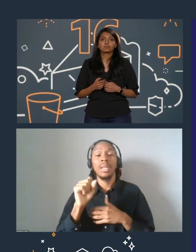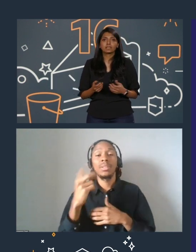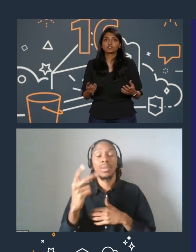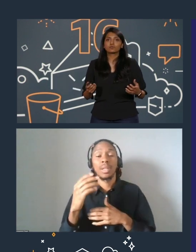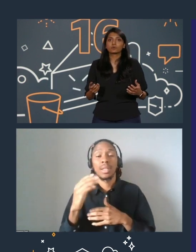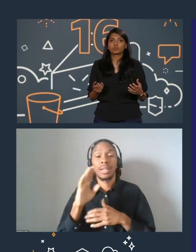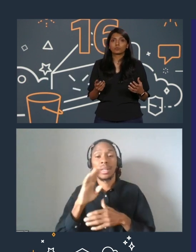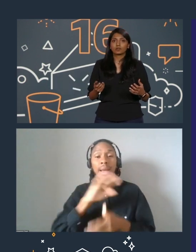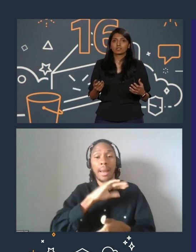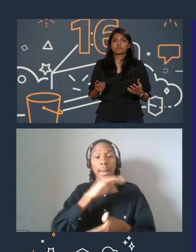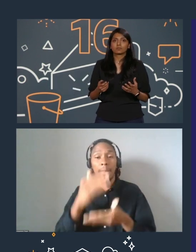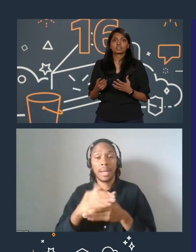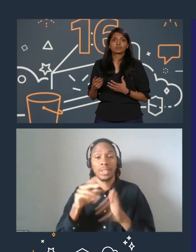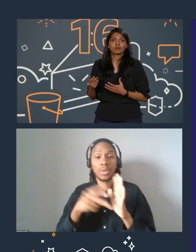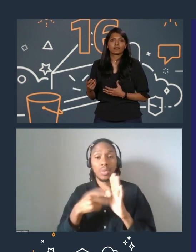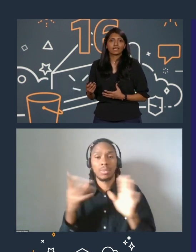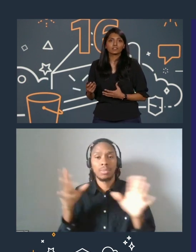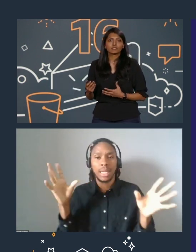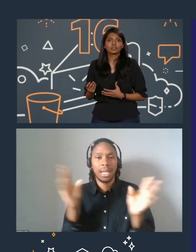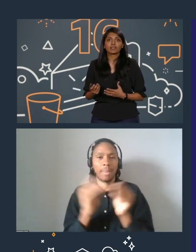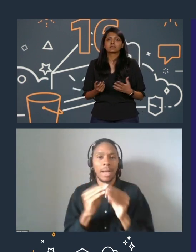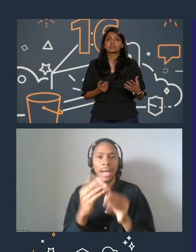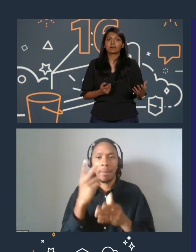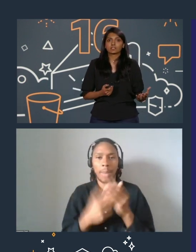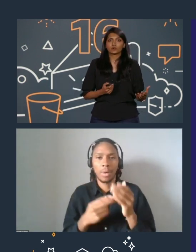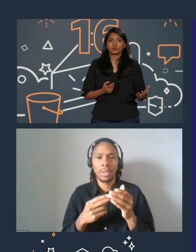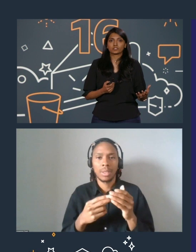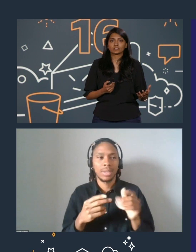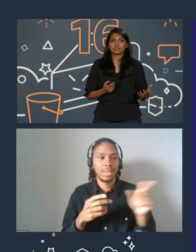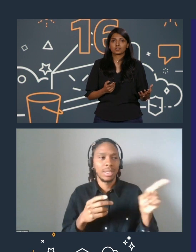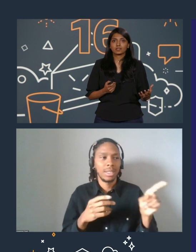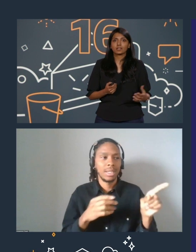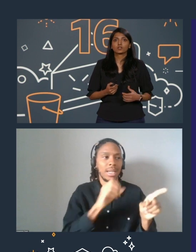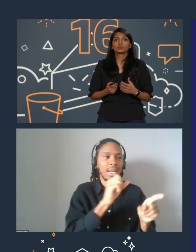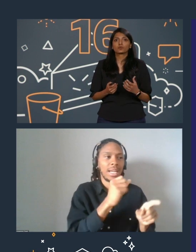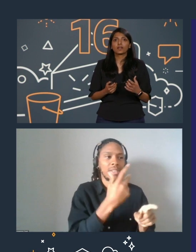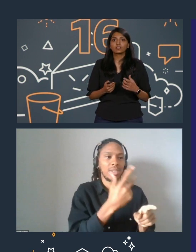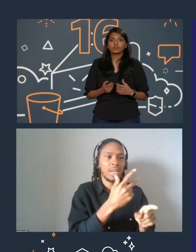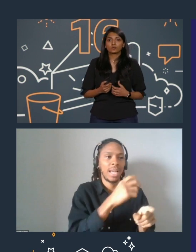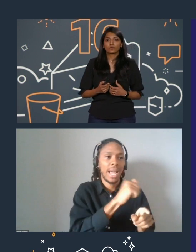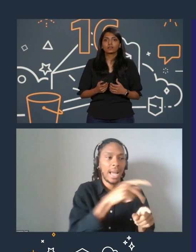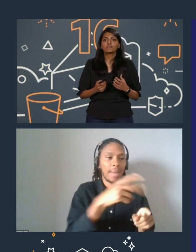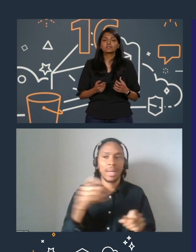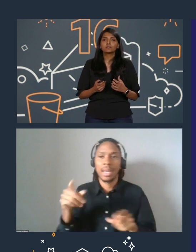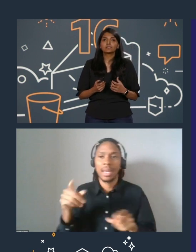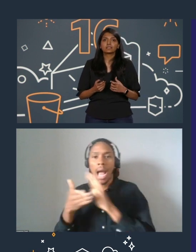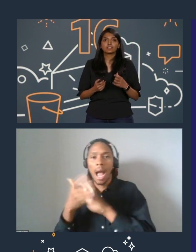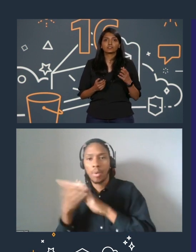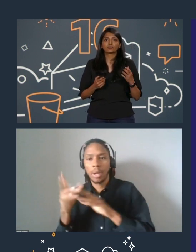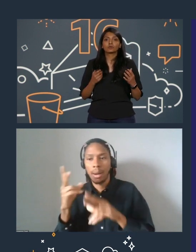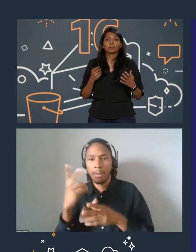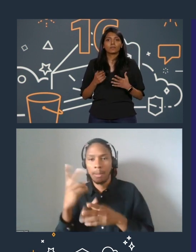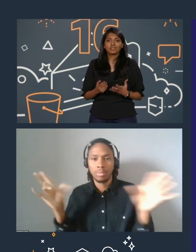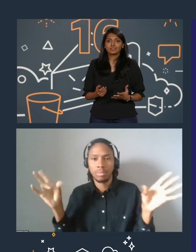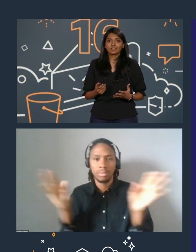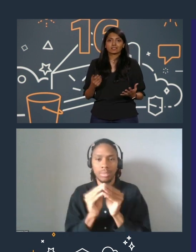of both worlds from S3 replication and S3 batch operations. To provide you visibility into many things